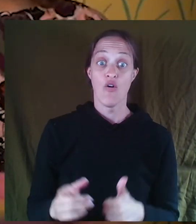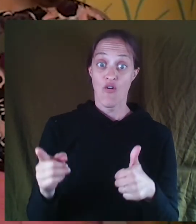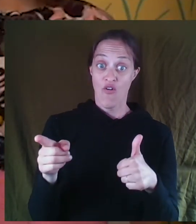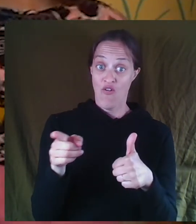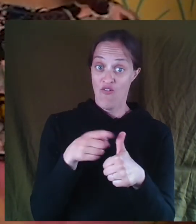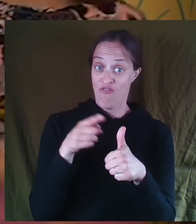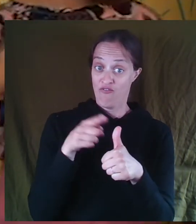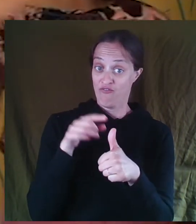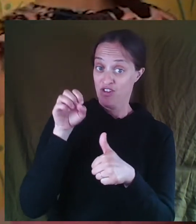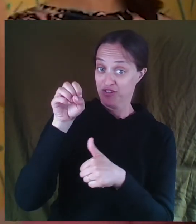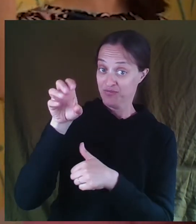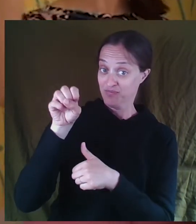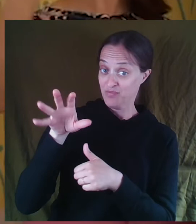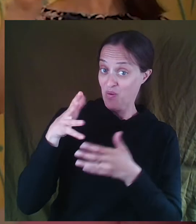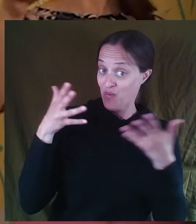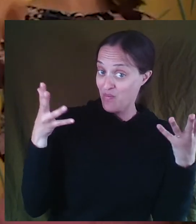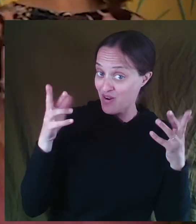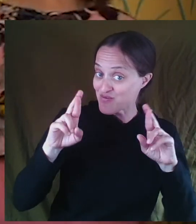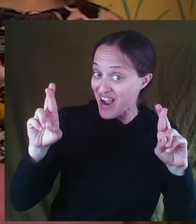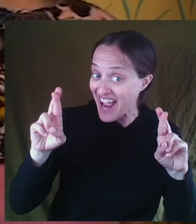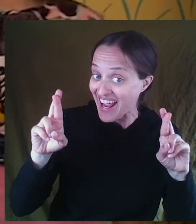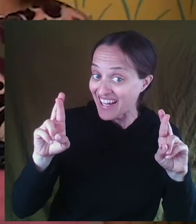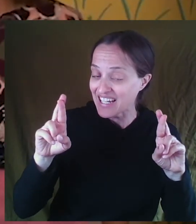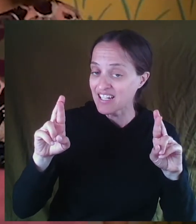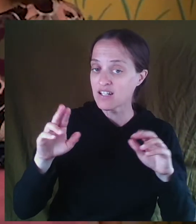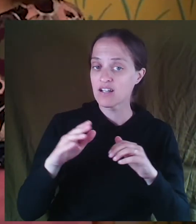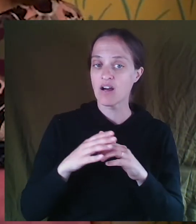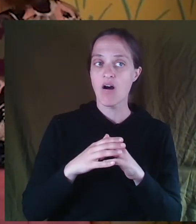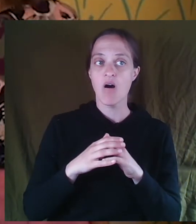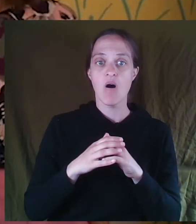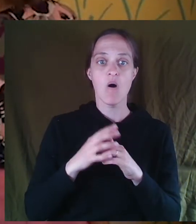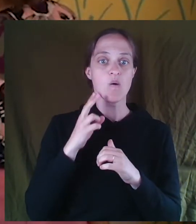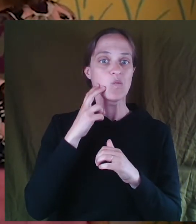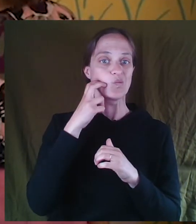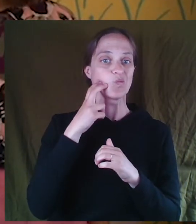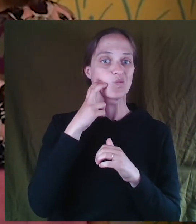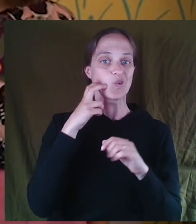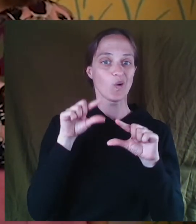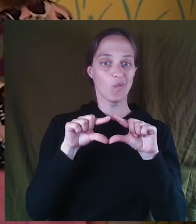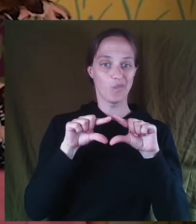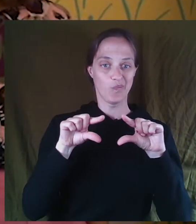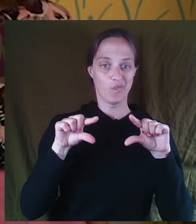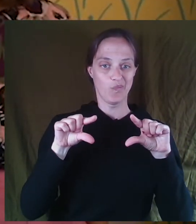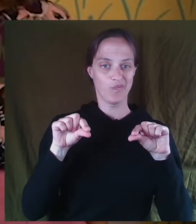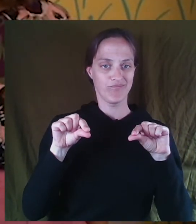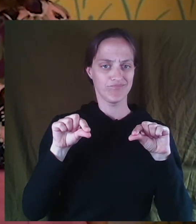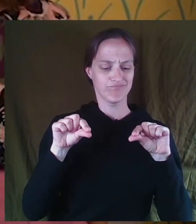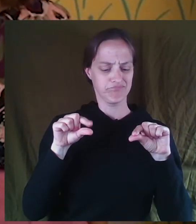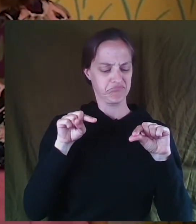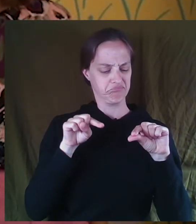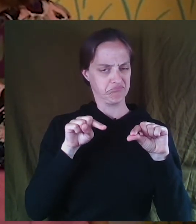The first one for flexible or not flexible is, ready? A stick of gum.